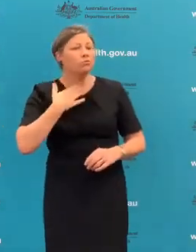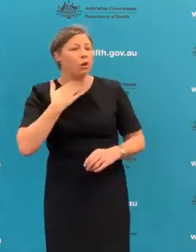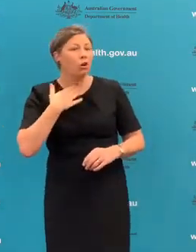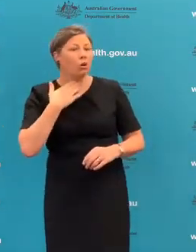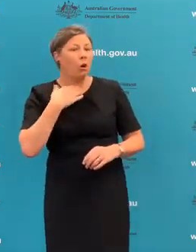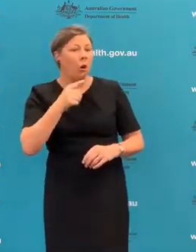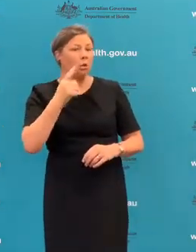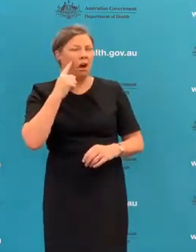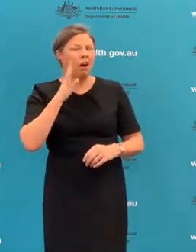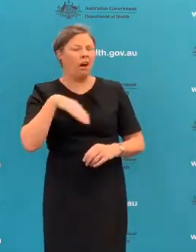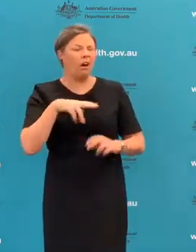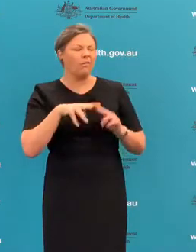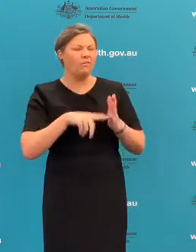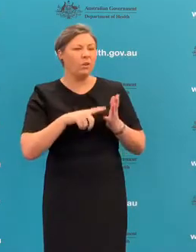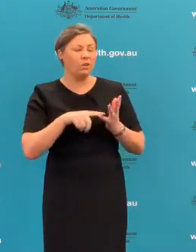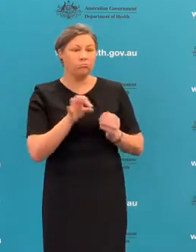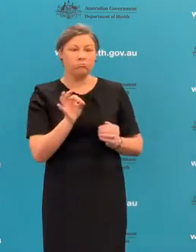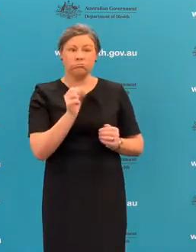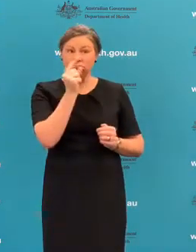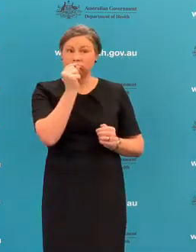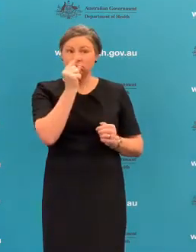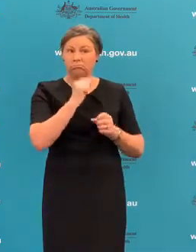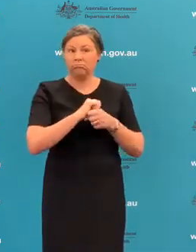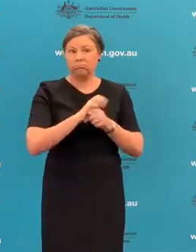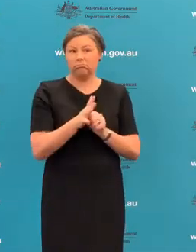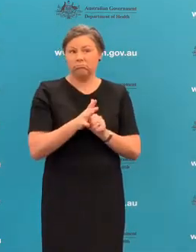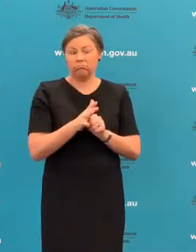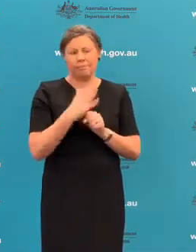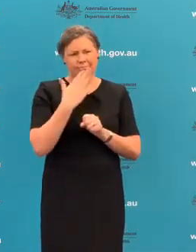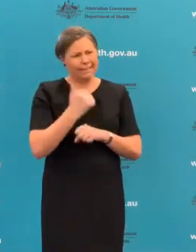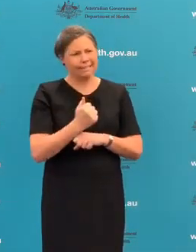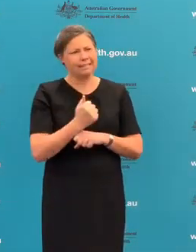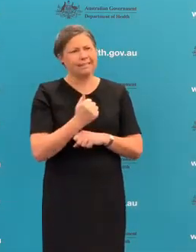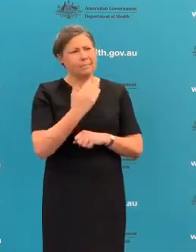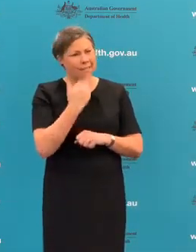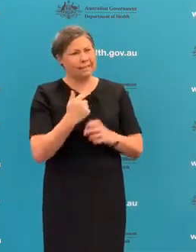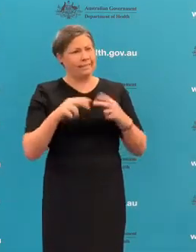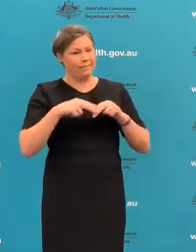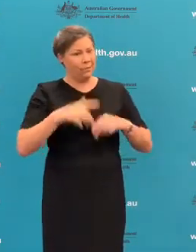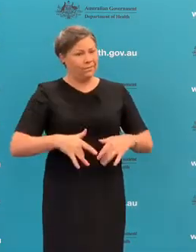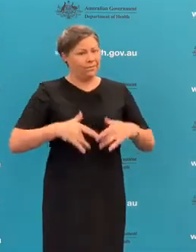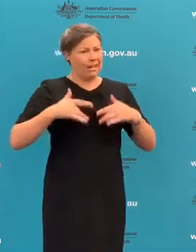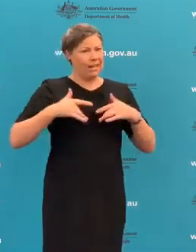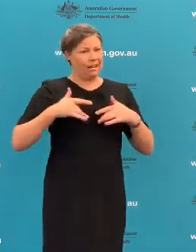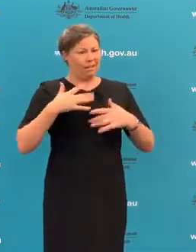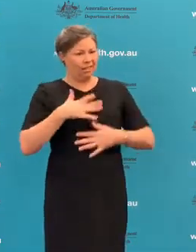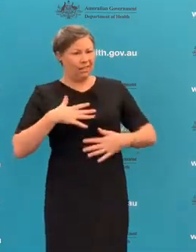to be influenza it is more likely to be COVID-19. So please if you have symptoms no matter how mild